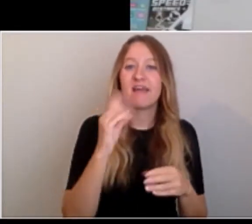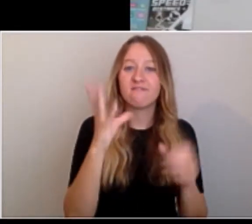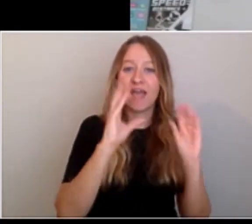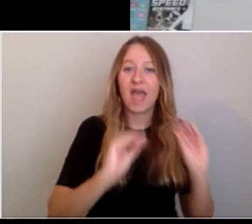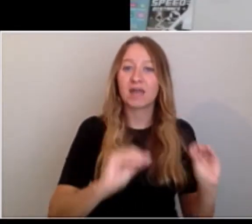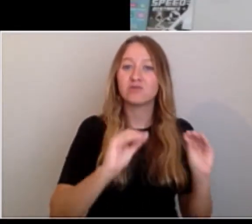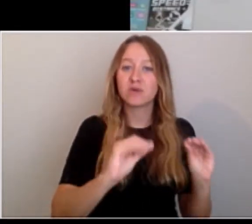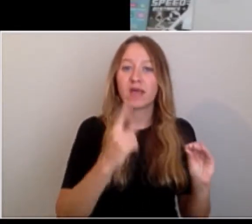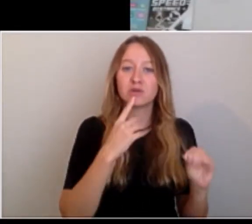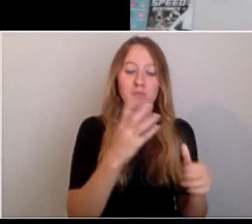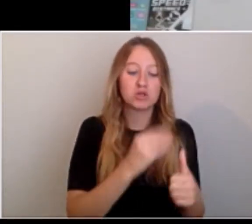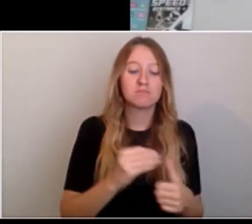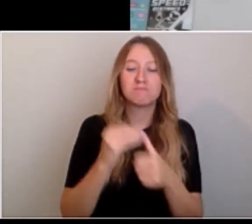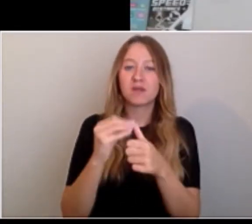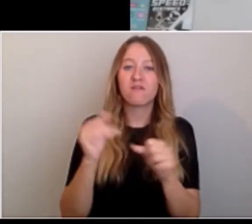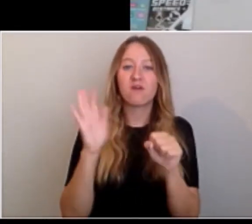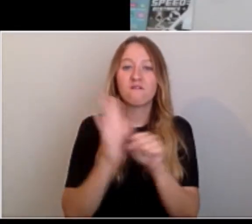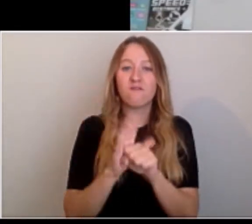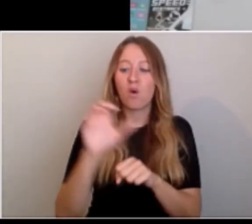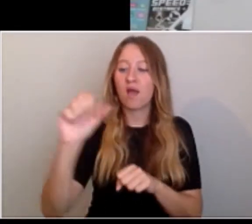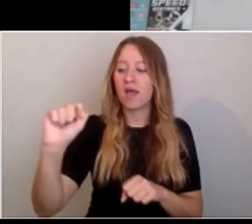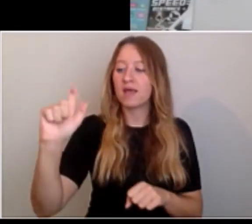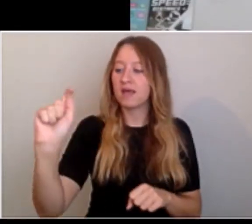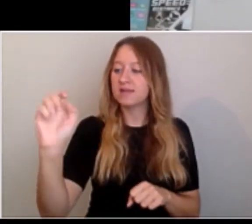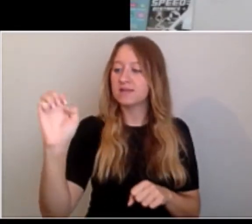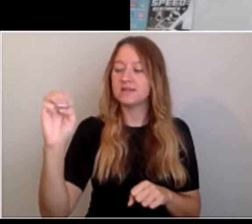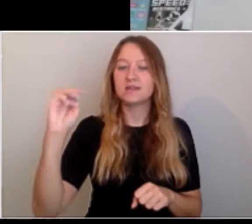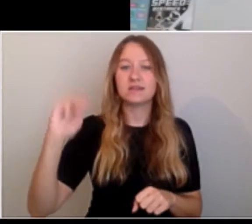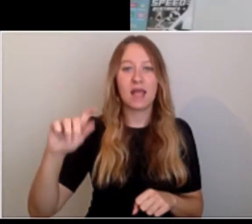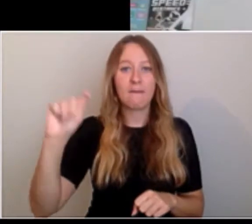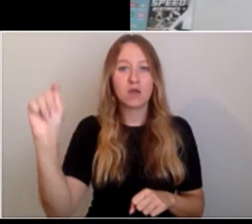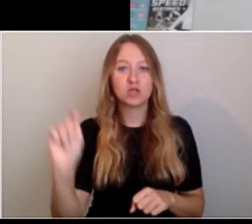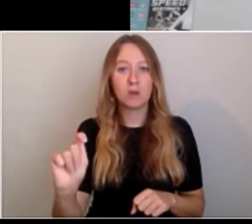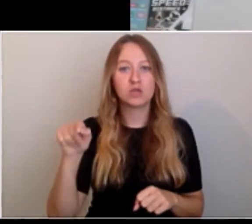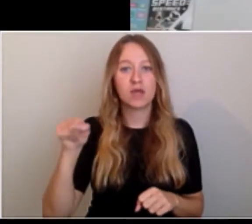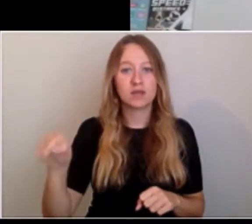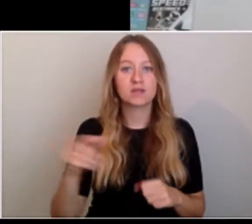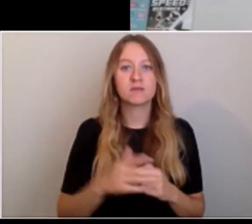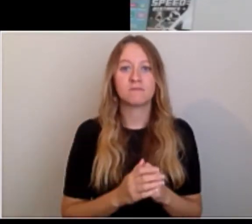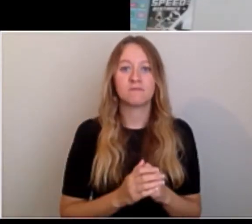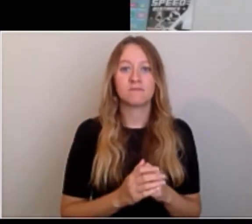education, particularly in STEM subjects. So in Ireland, there